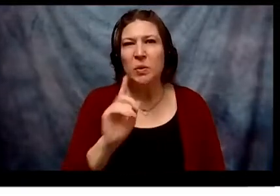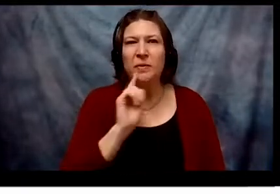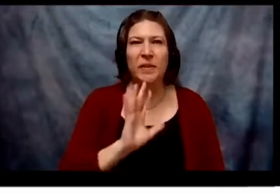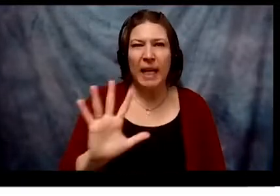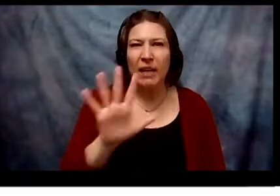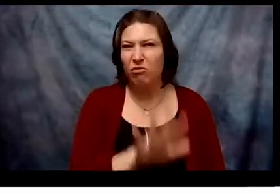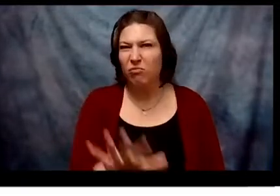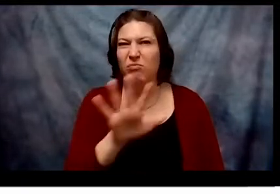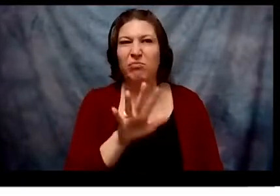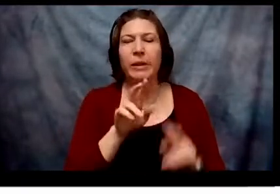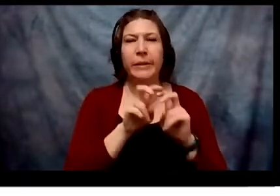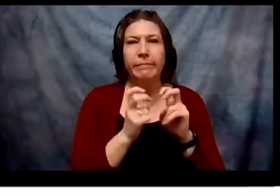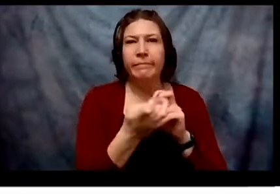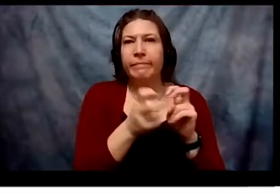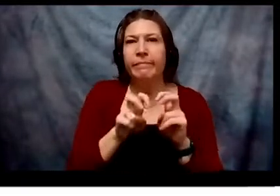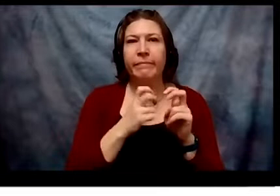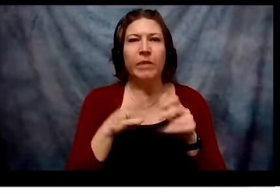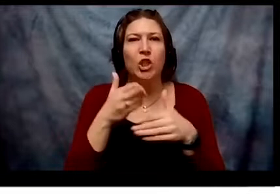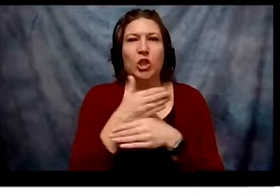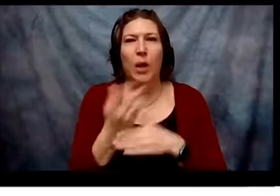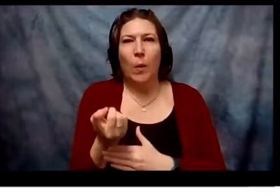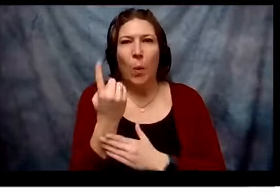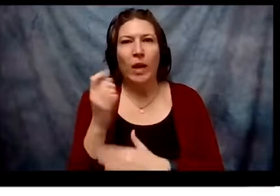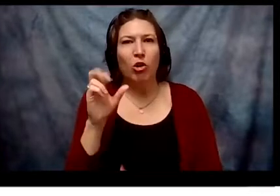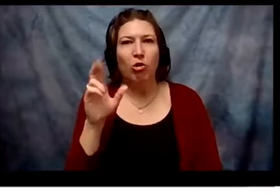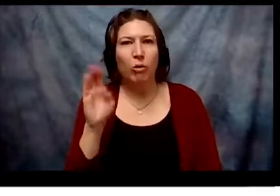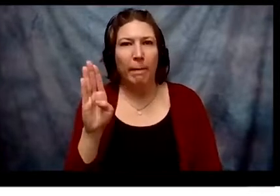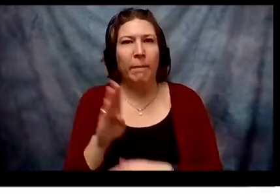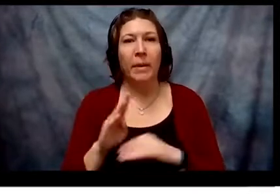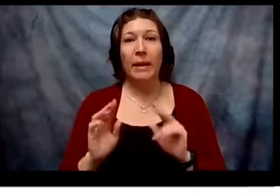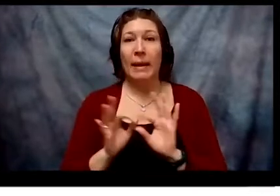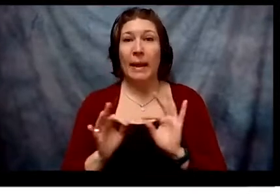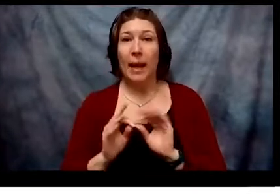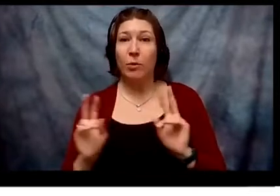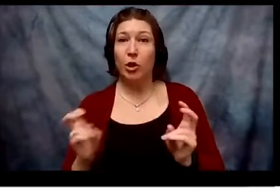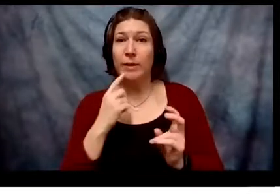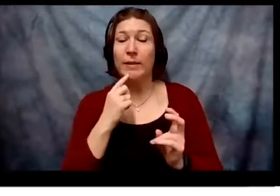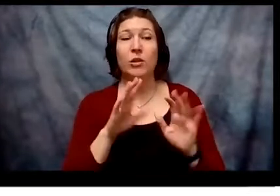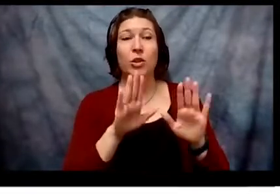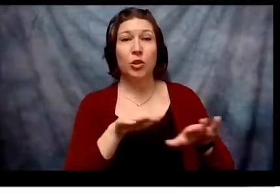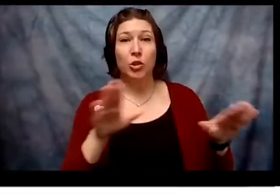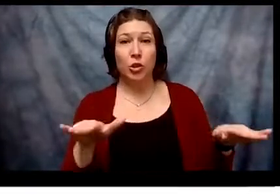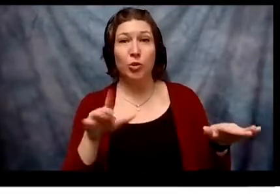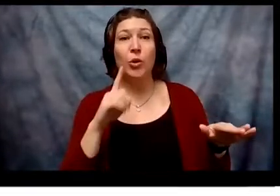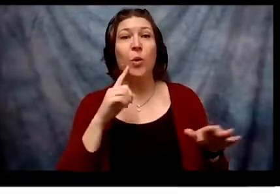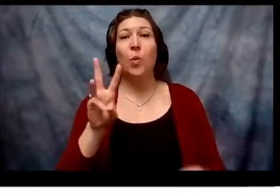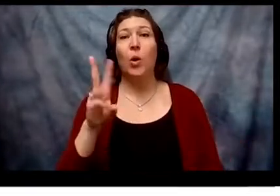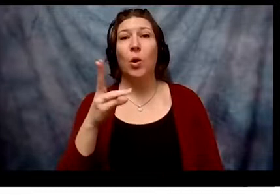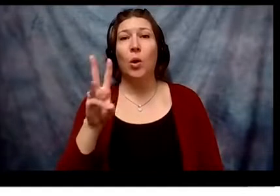sitting in a single crib together. The caption says, children were warehoused at Willowbrook,